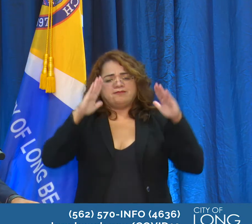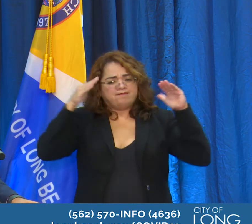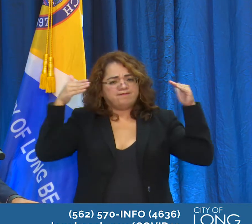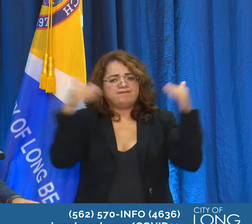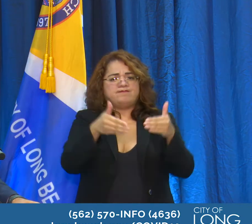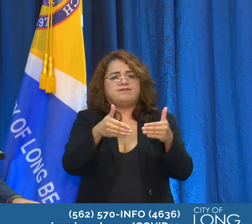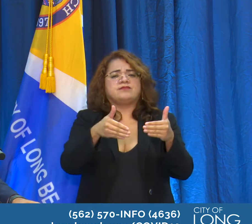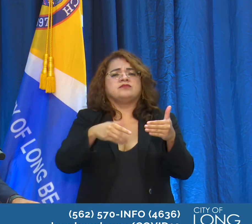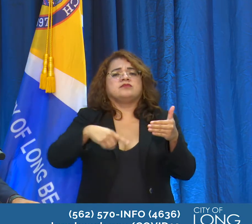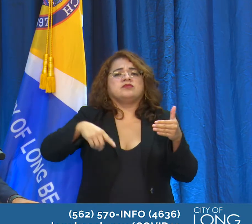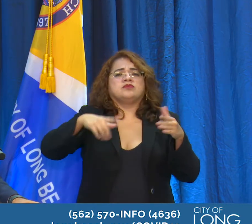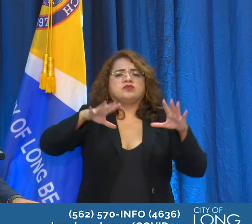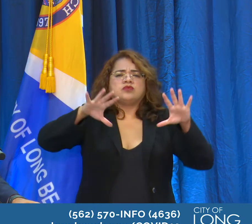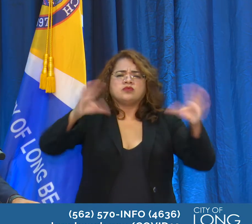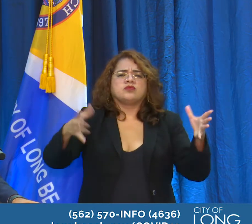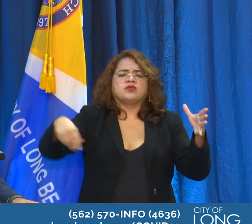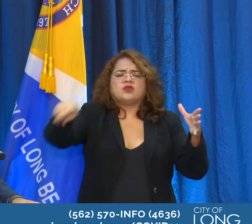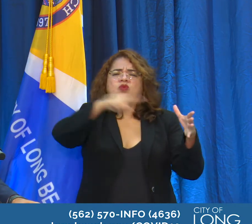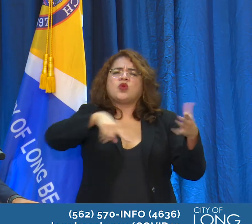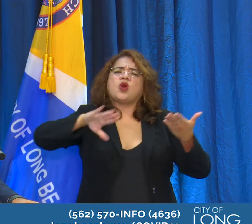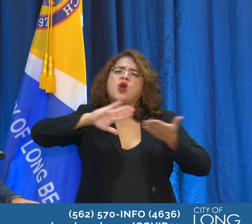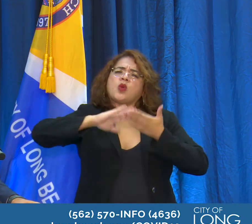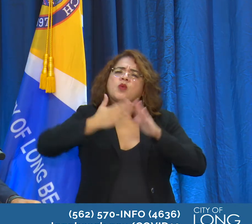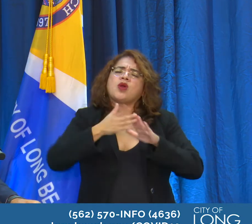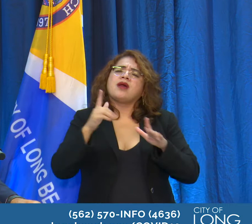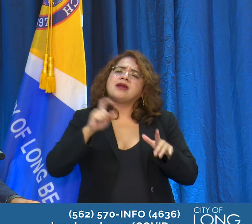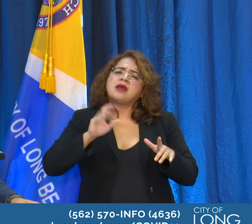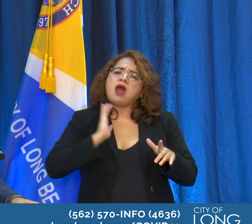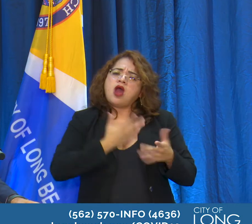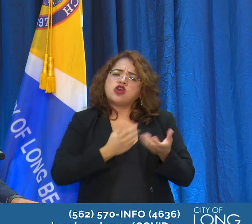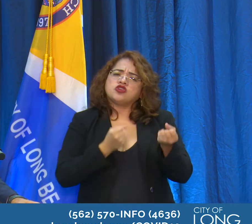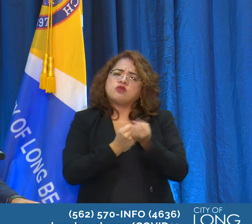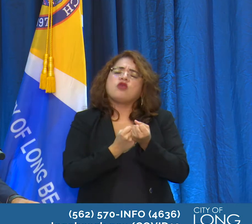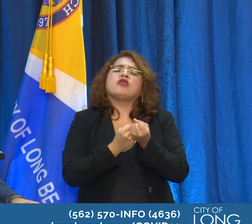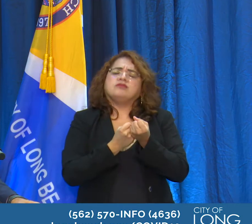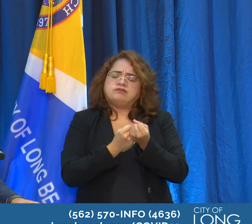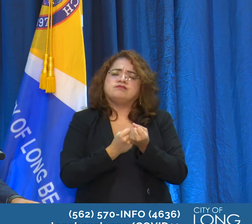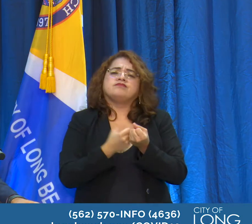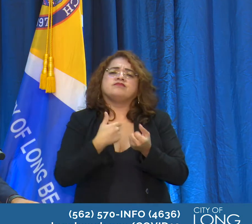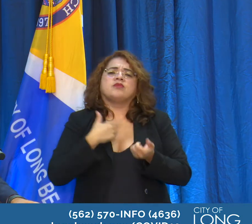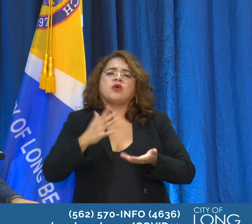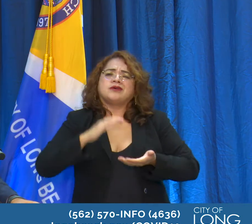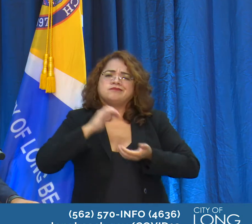that need our support and that need for us to be good allies in that work.